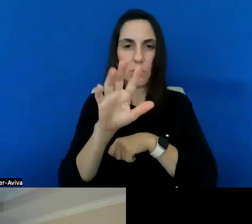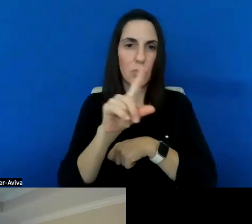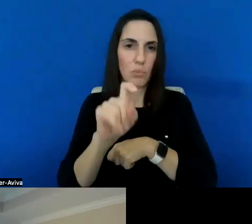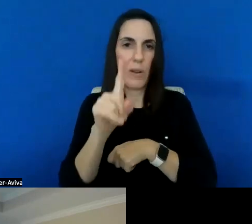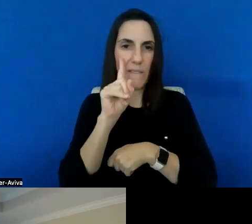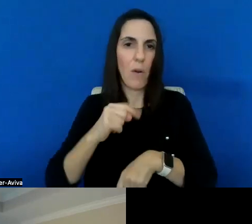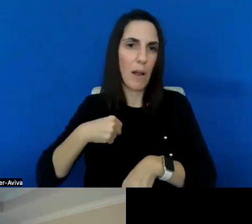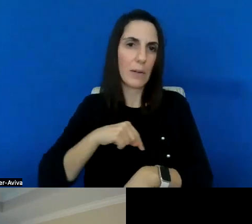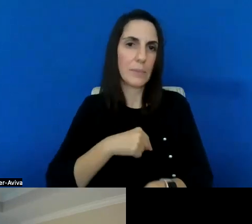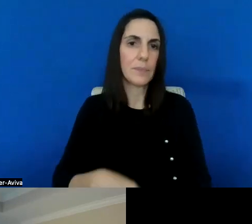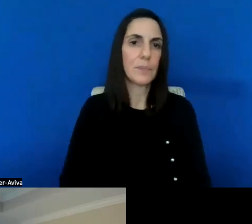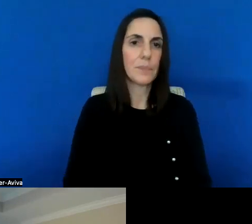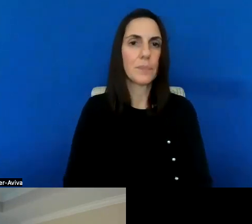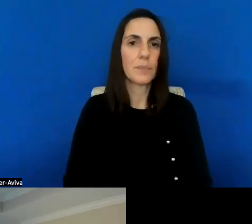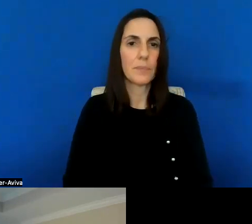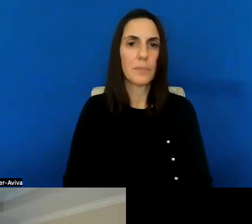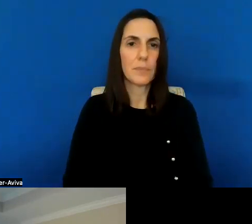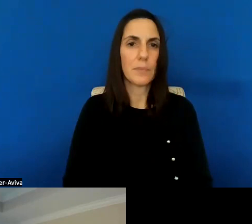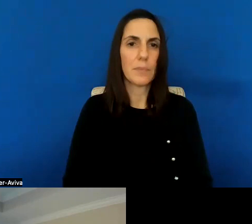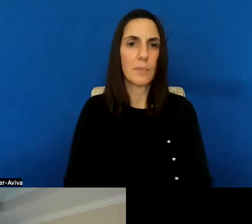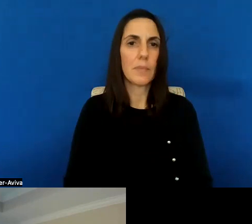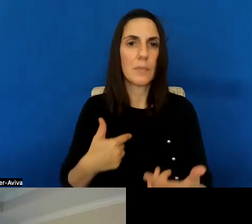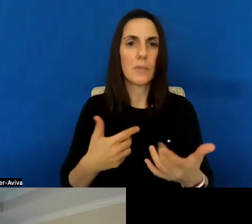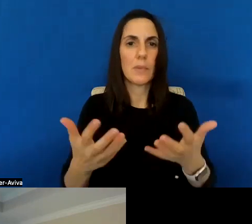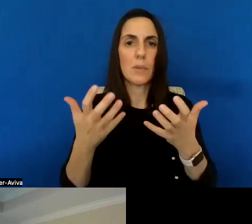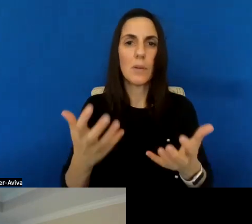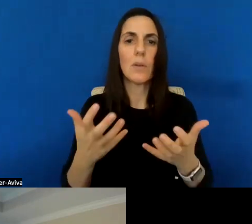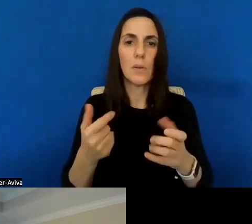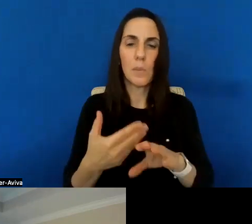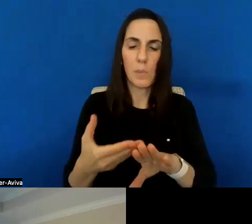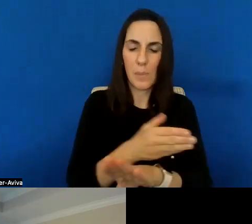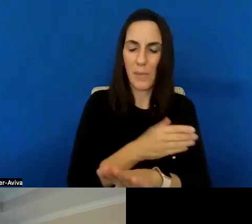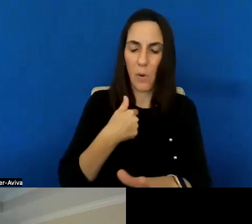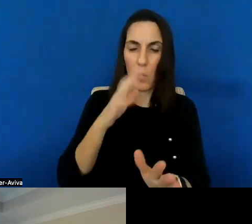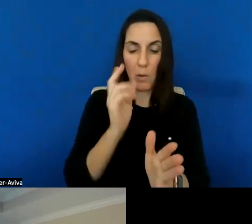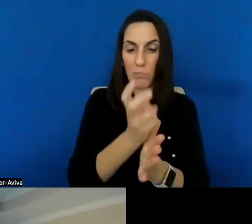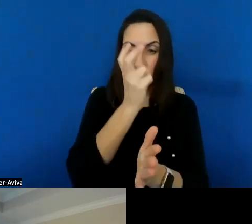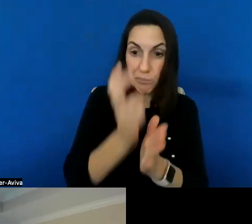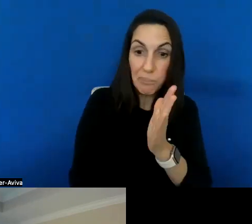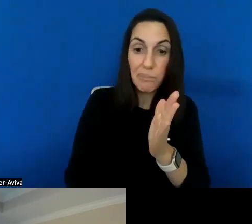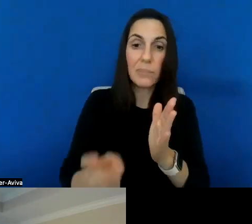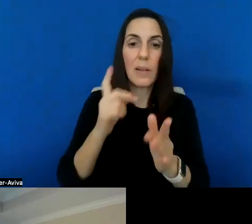11:07:42 And so I go and go ahead this time before we dive into our next full question.